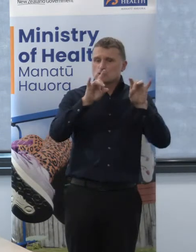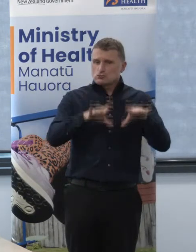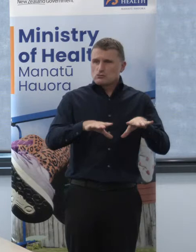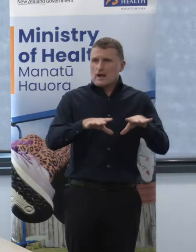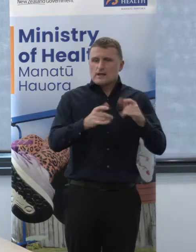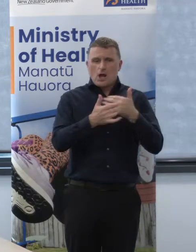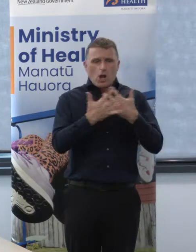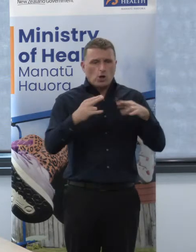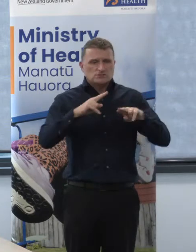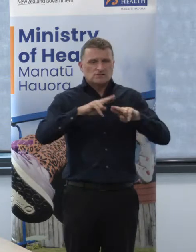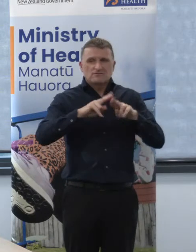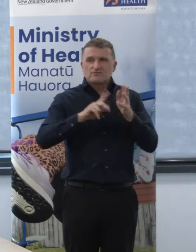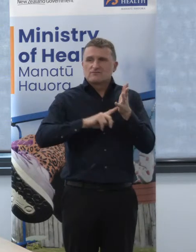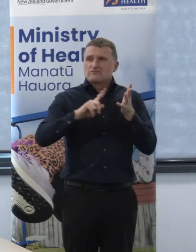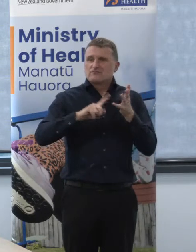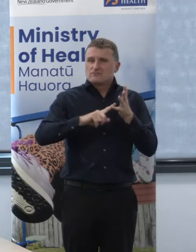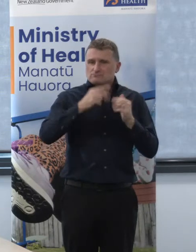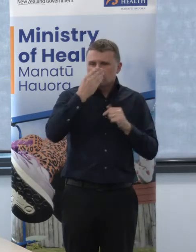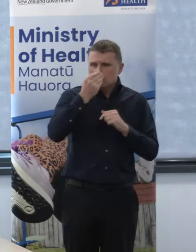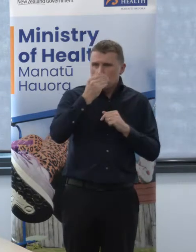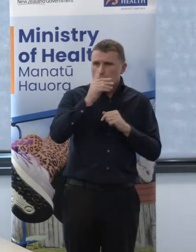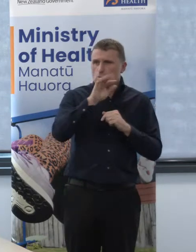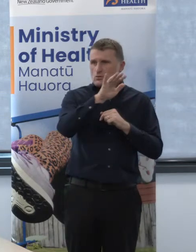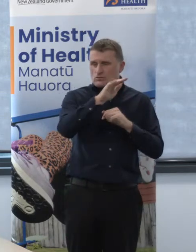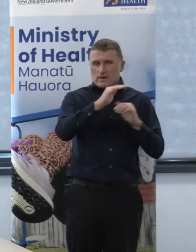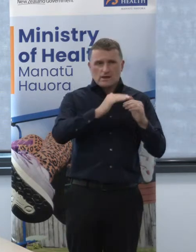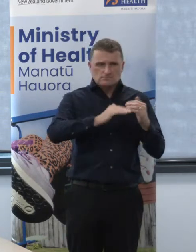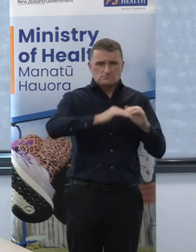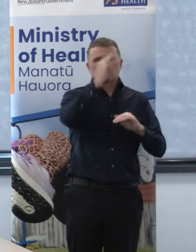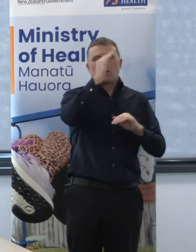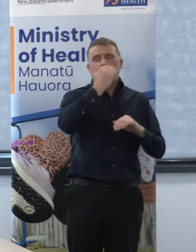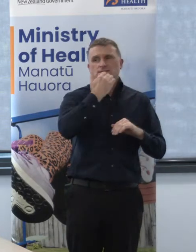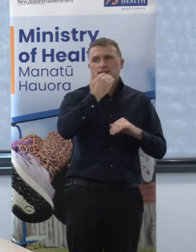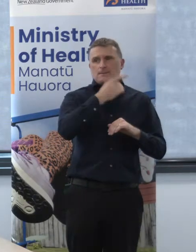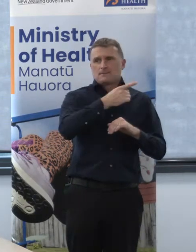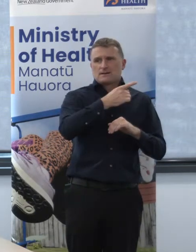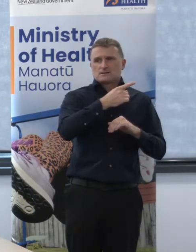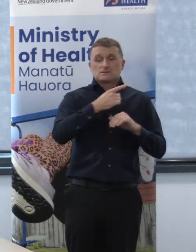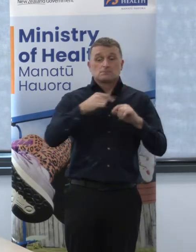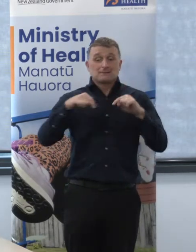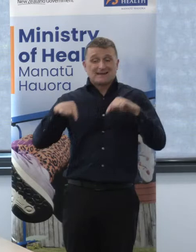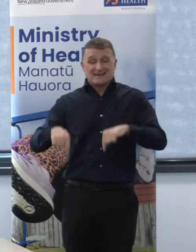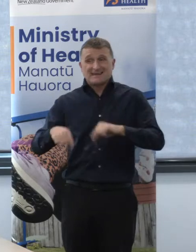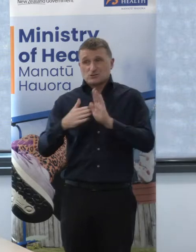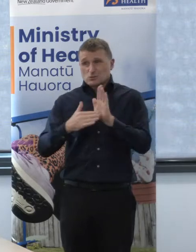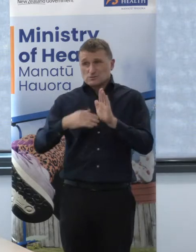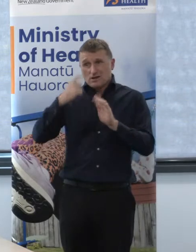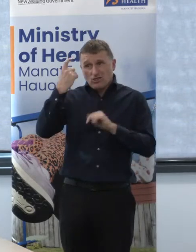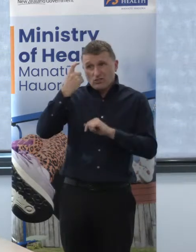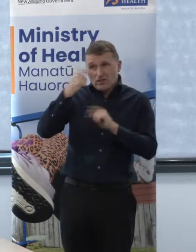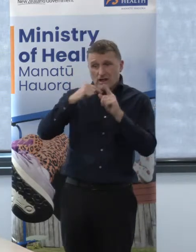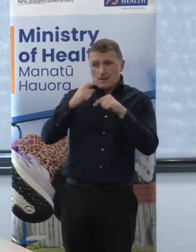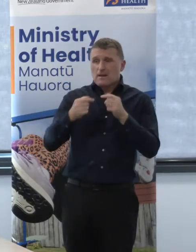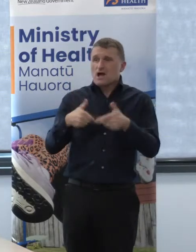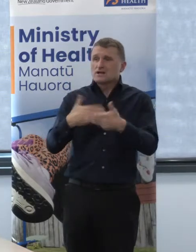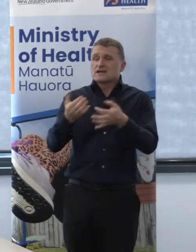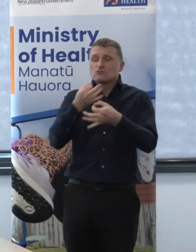Cases of flu in Australia